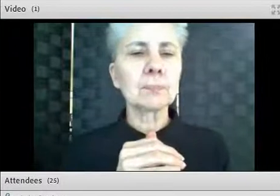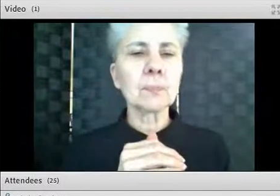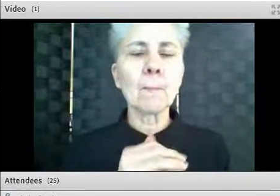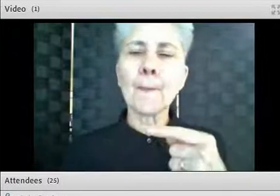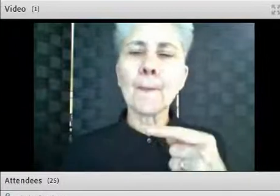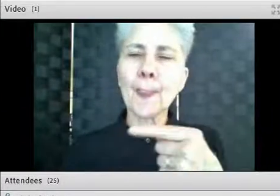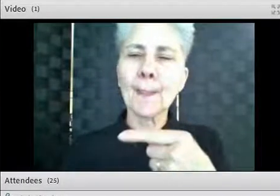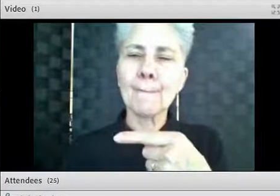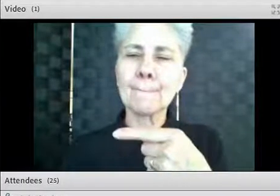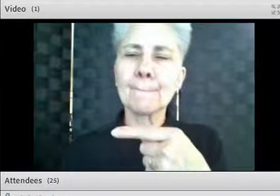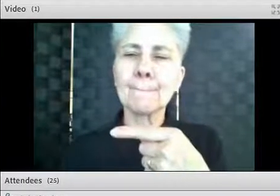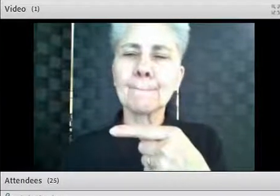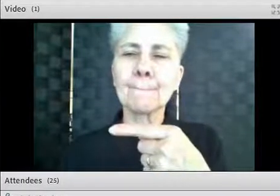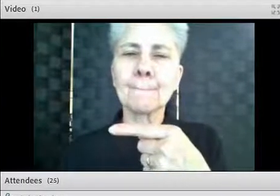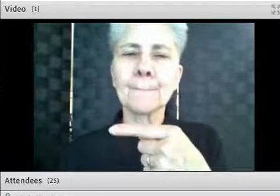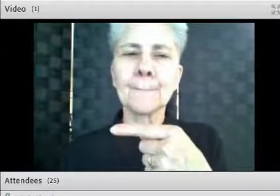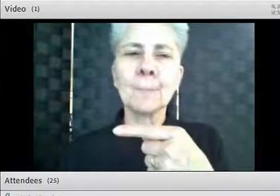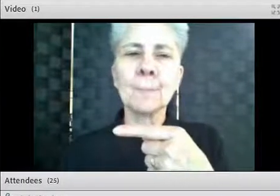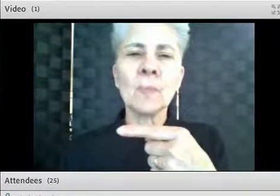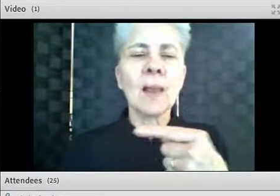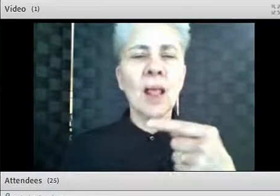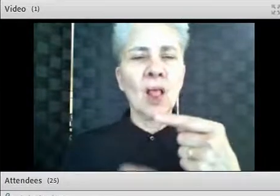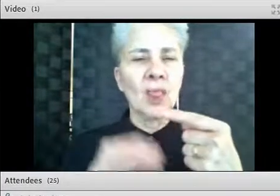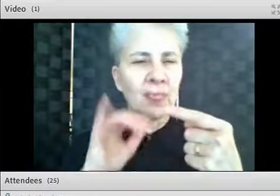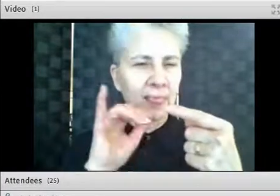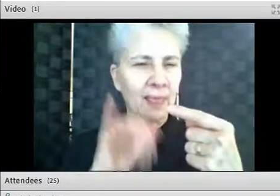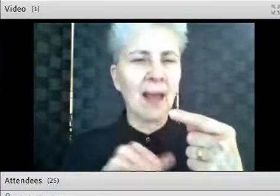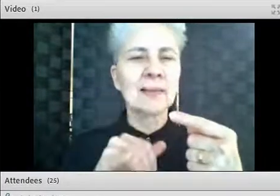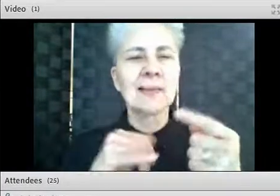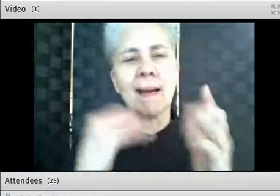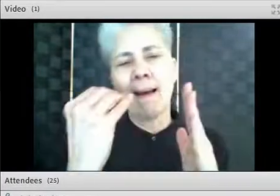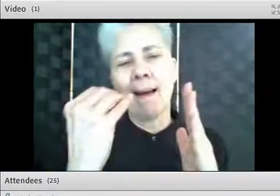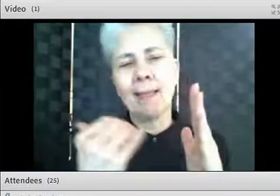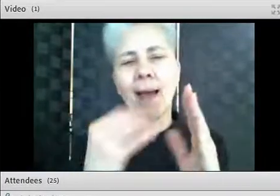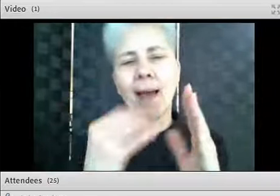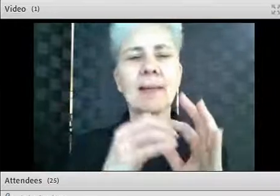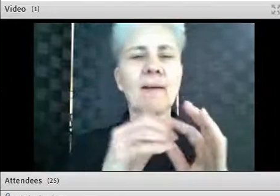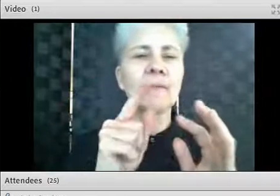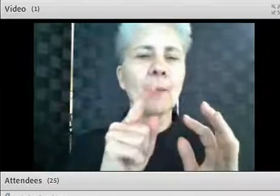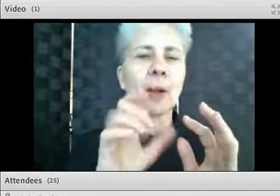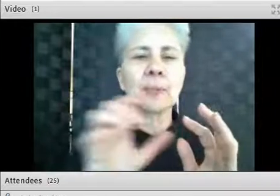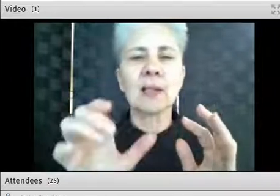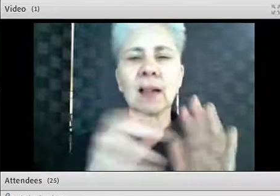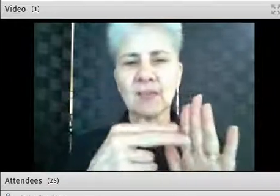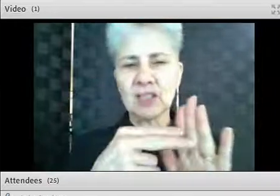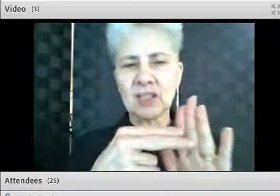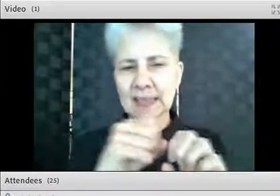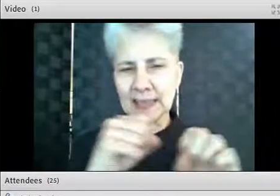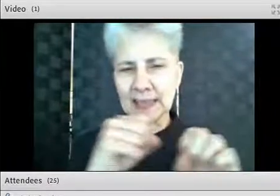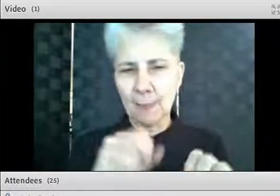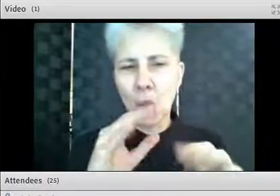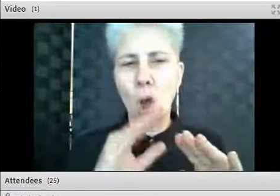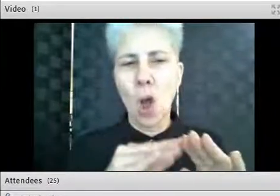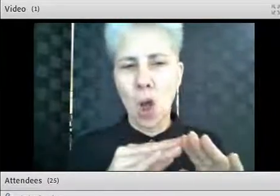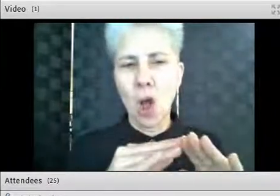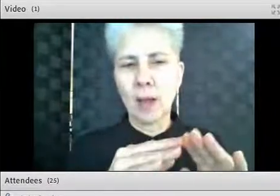Here is just an outline of the Library of Congress Classification system on the screen. We're, you know, starting with class A,